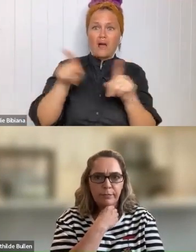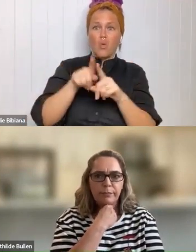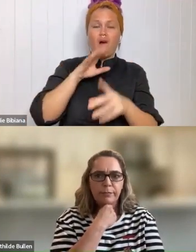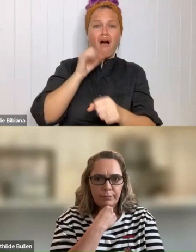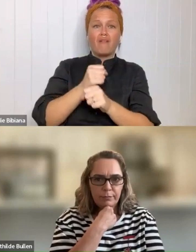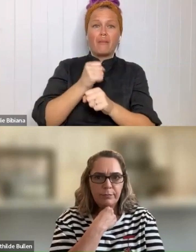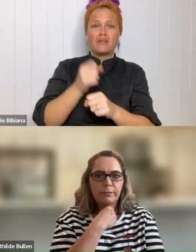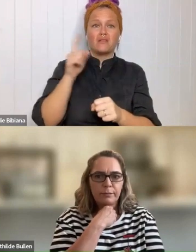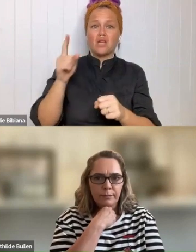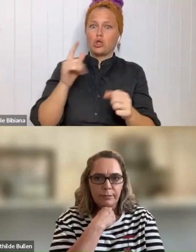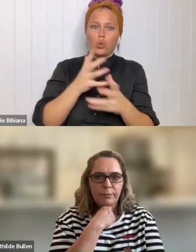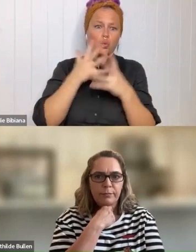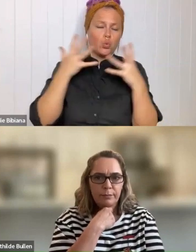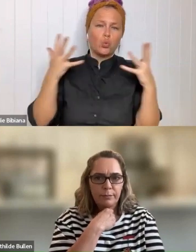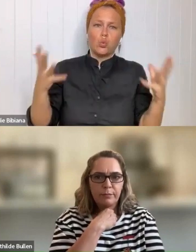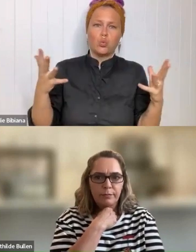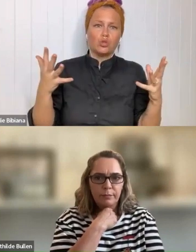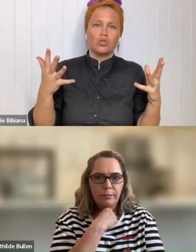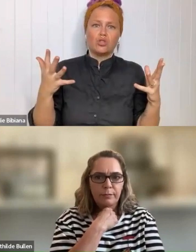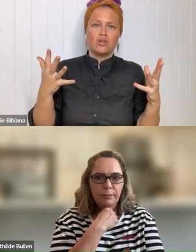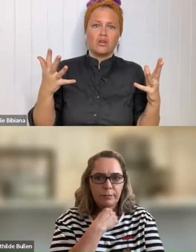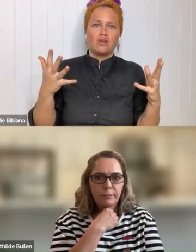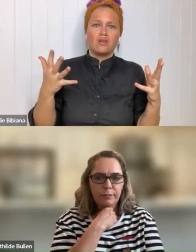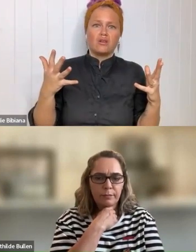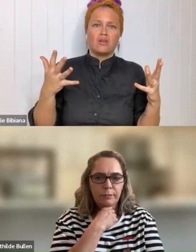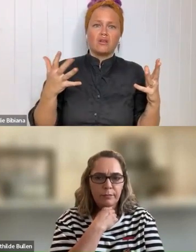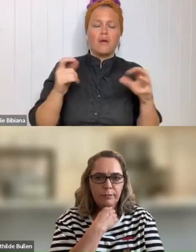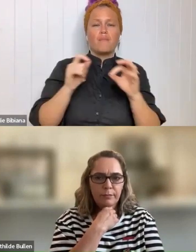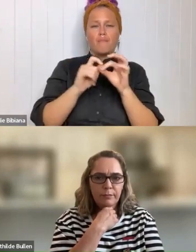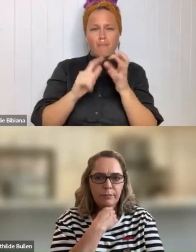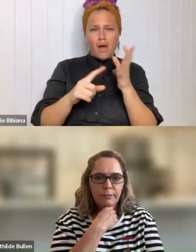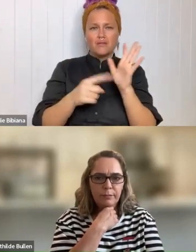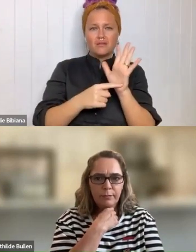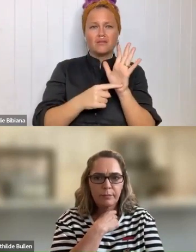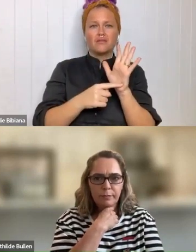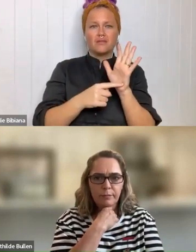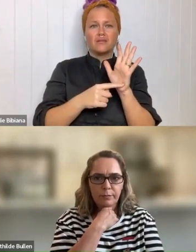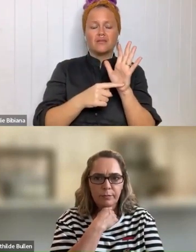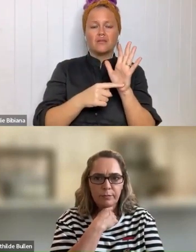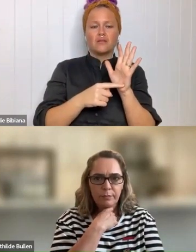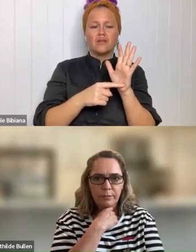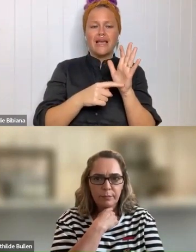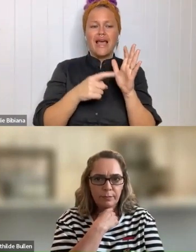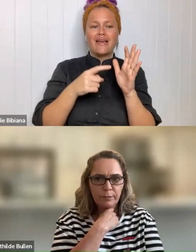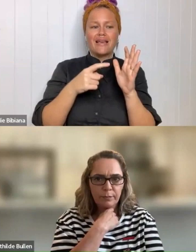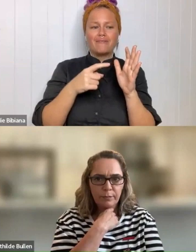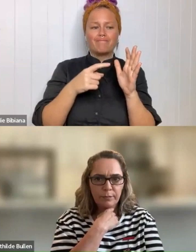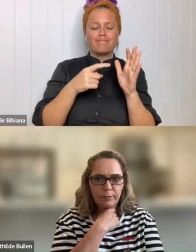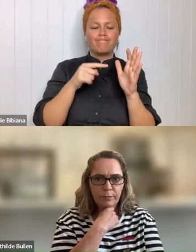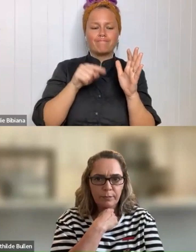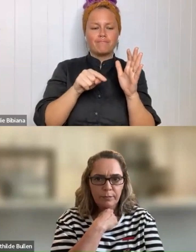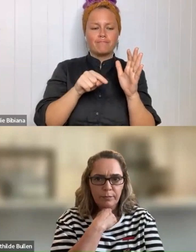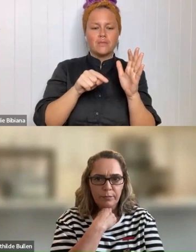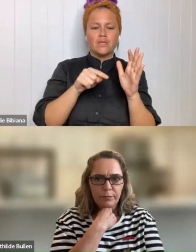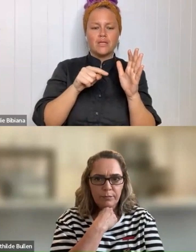huge, but it is the ease through being able to show examples talk